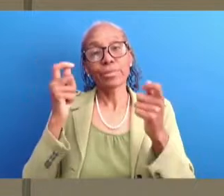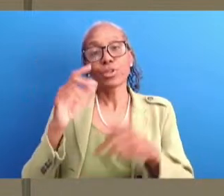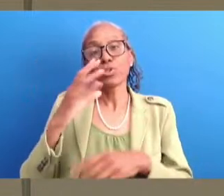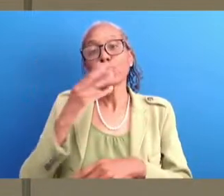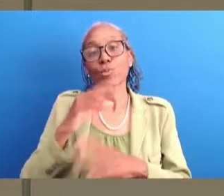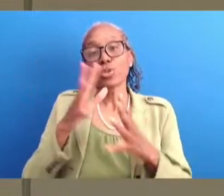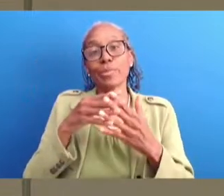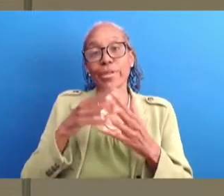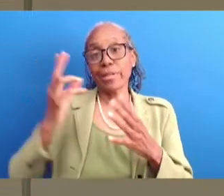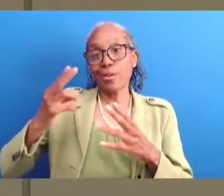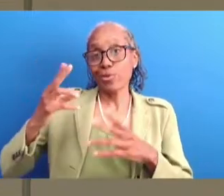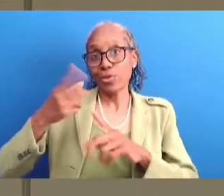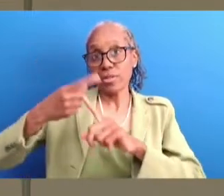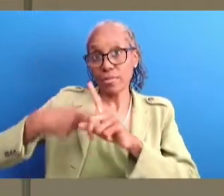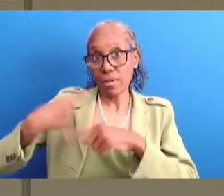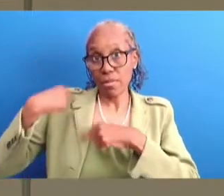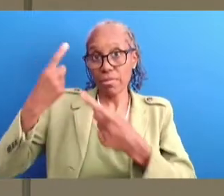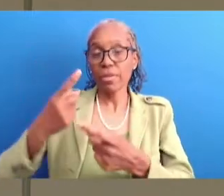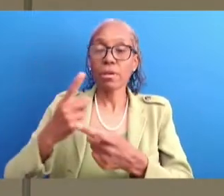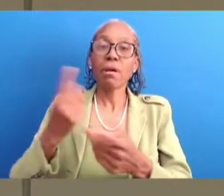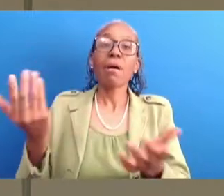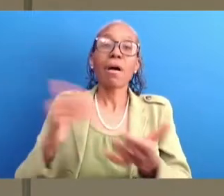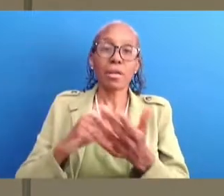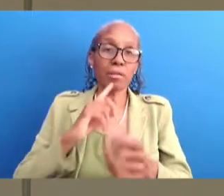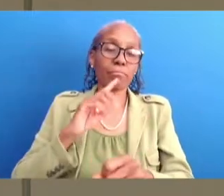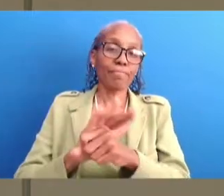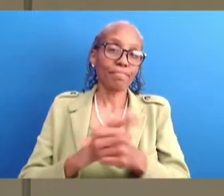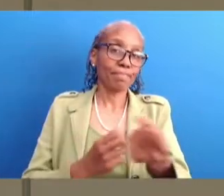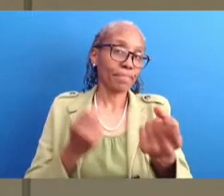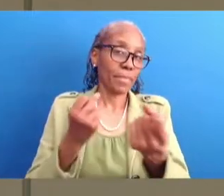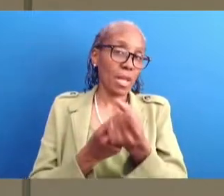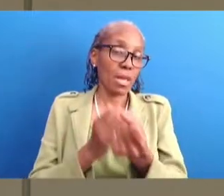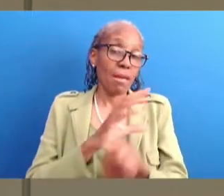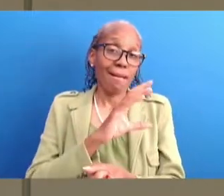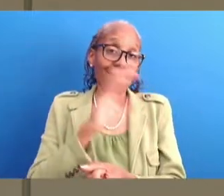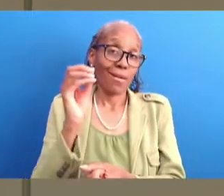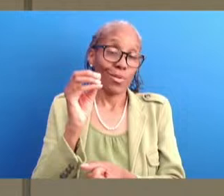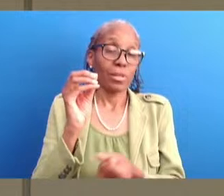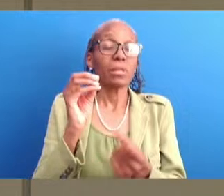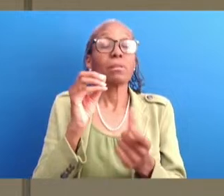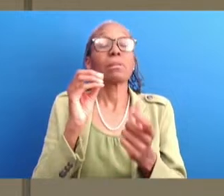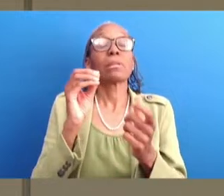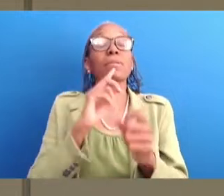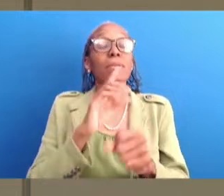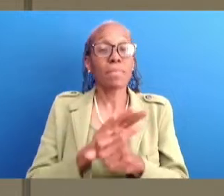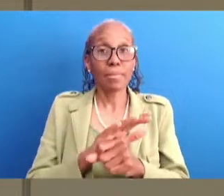AND WHEREAS, RECOGNIZING AND